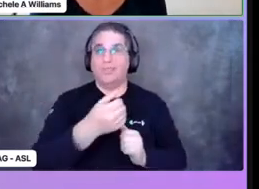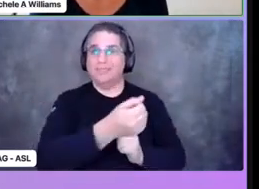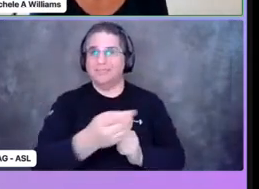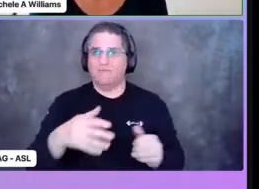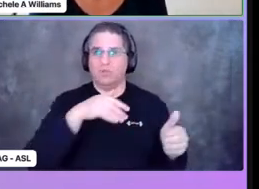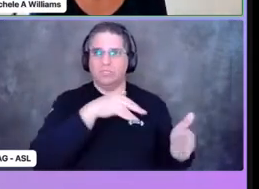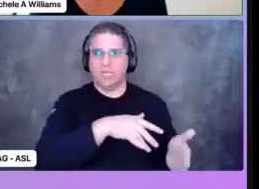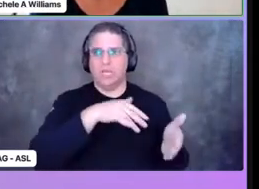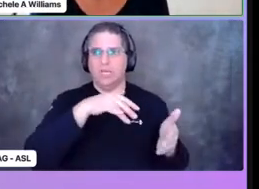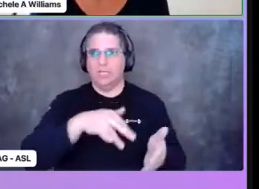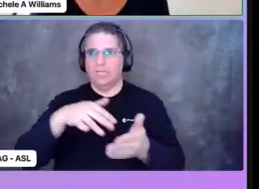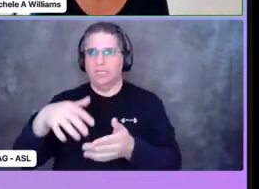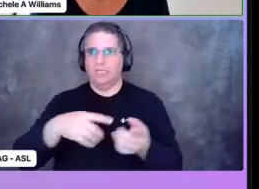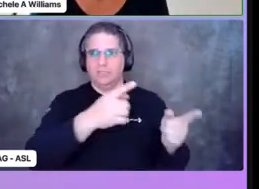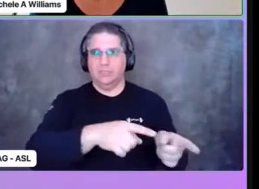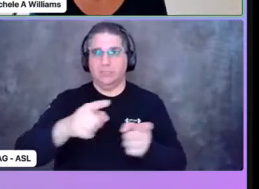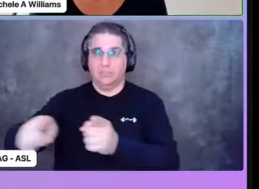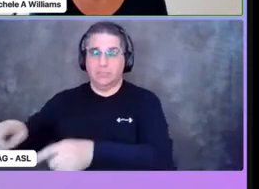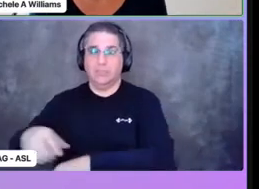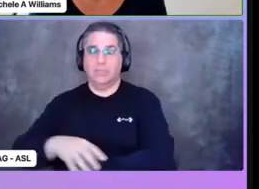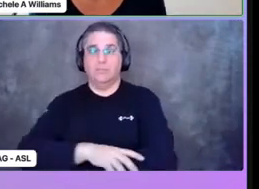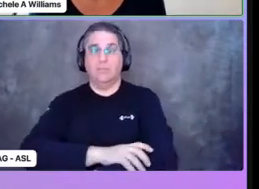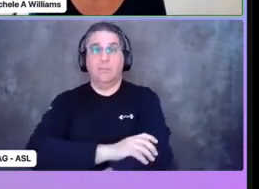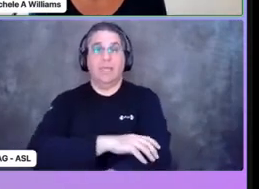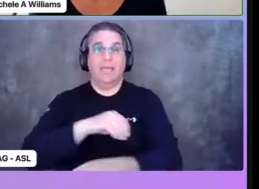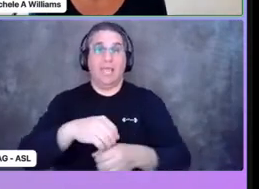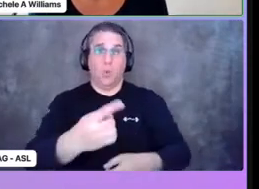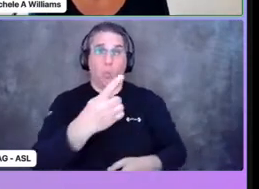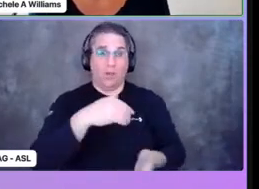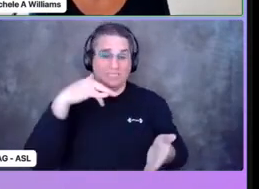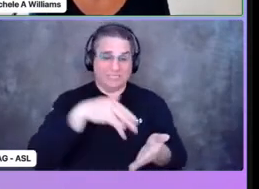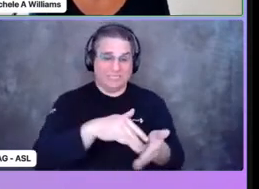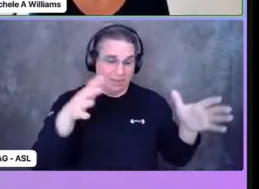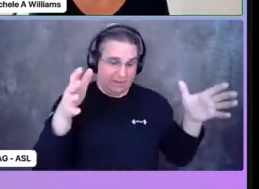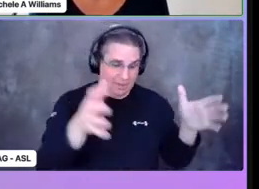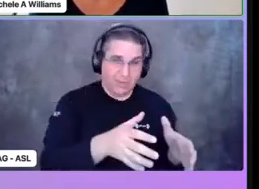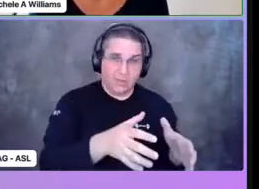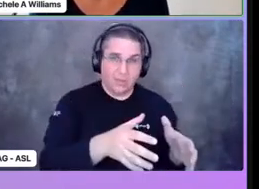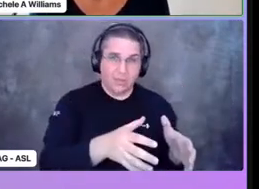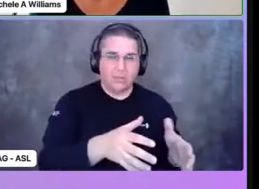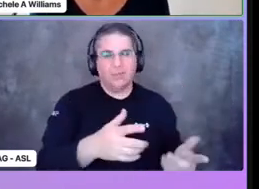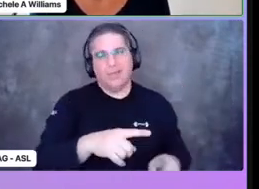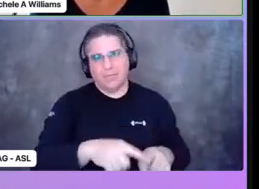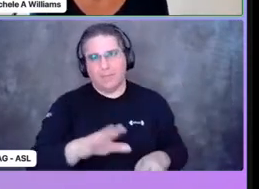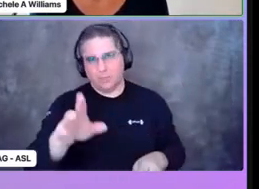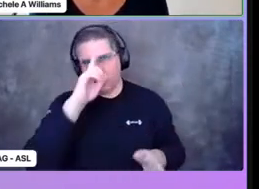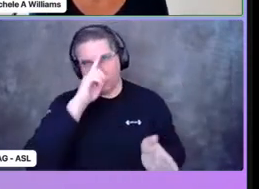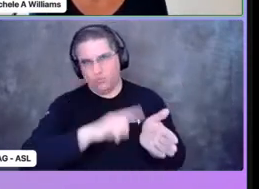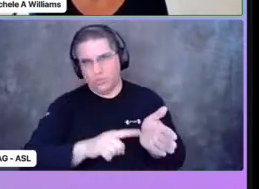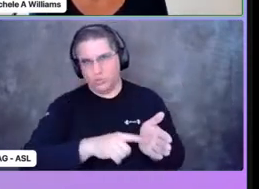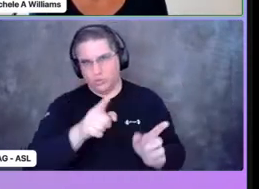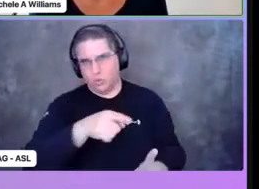a more robust understanding and representation by doing multiple studies. But then, within an individual study,